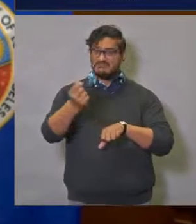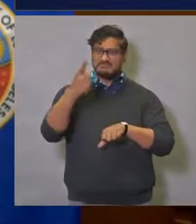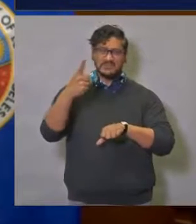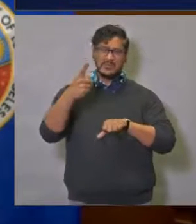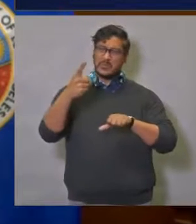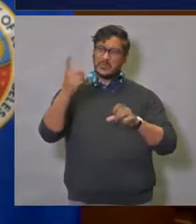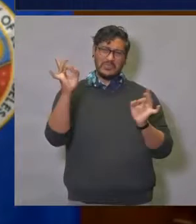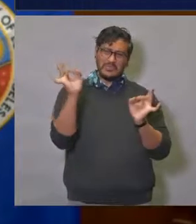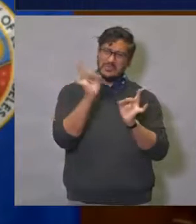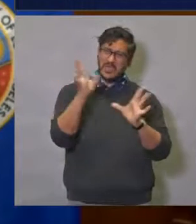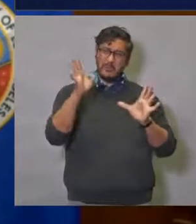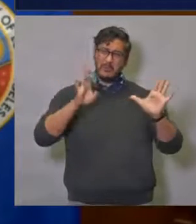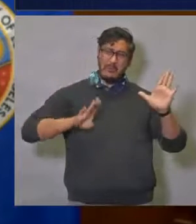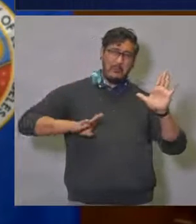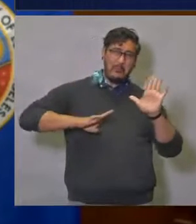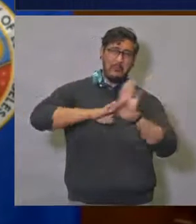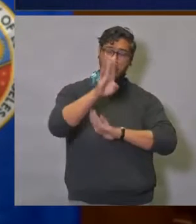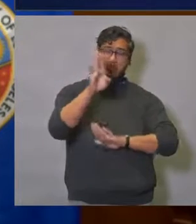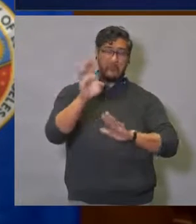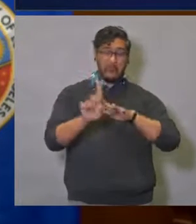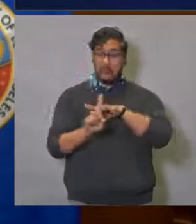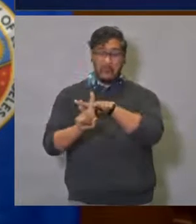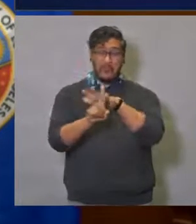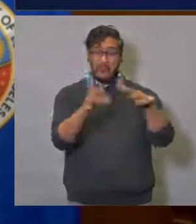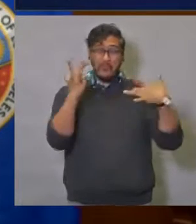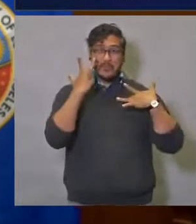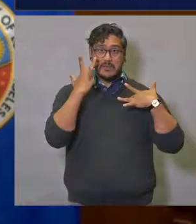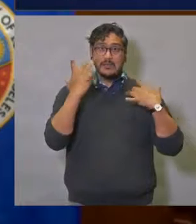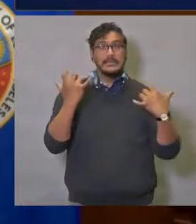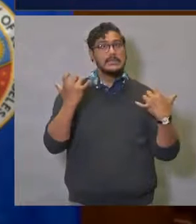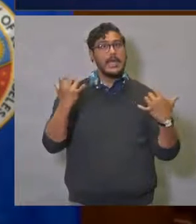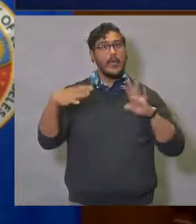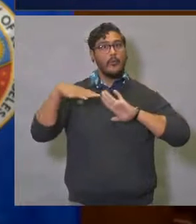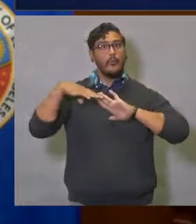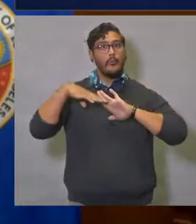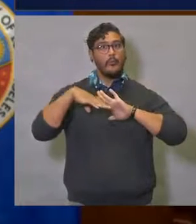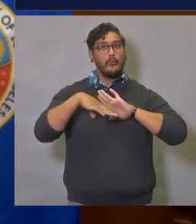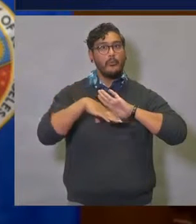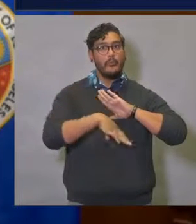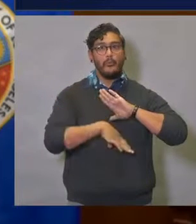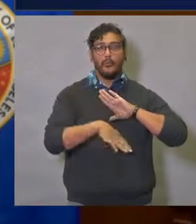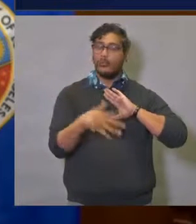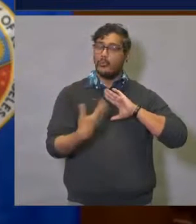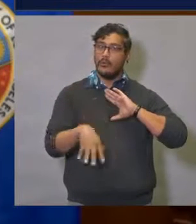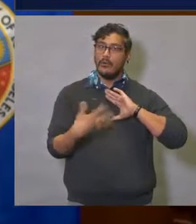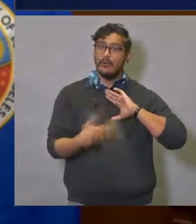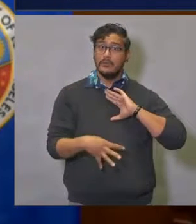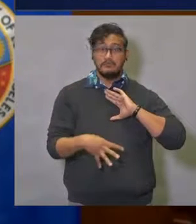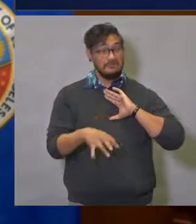RESIDENTS, WHO AFTER A TERRIBLE SURGE, CAME TOGETHER TO BRING